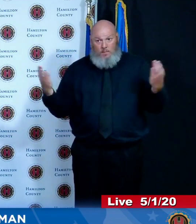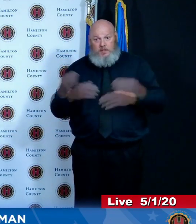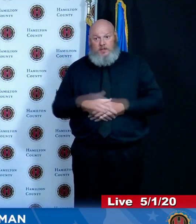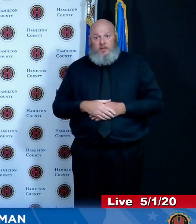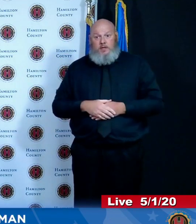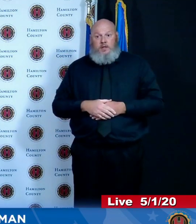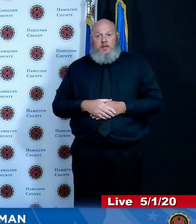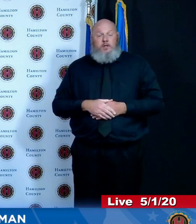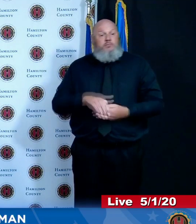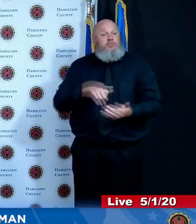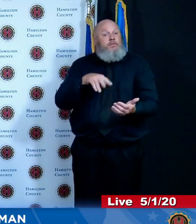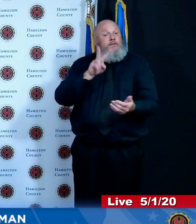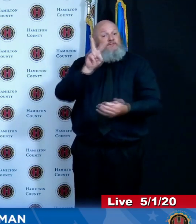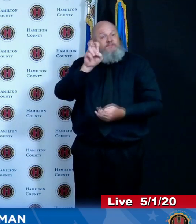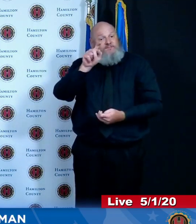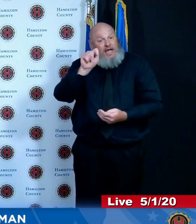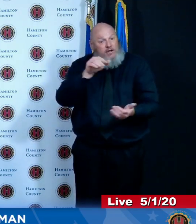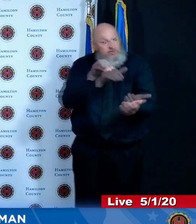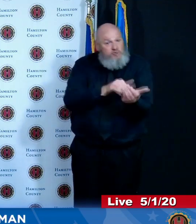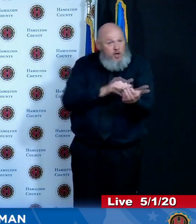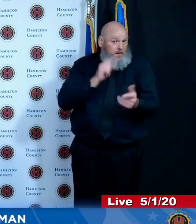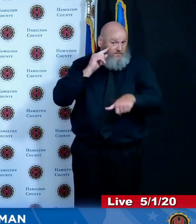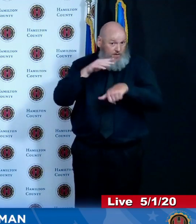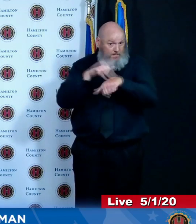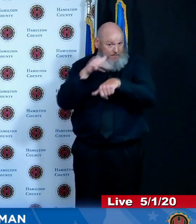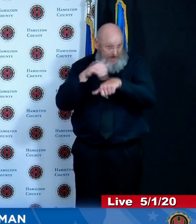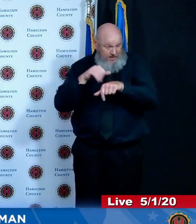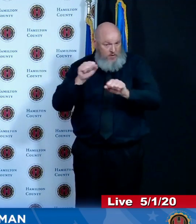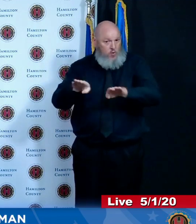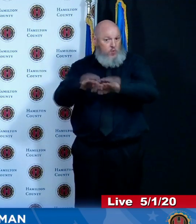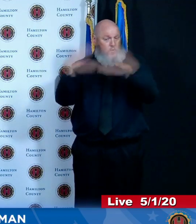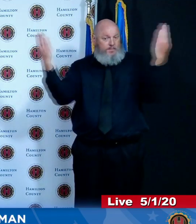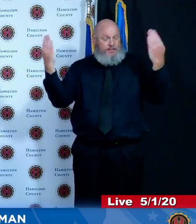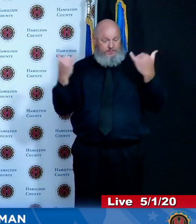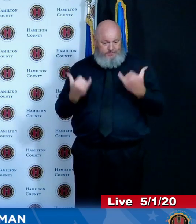manufacturing distribution or construction that was cancelled as a